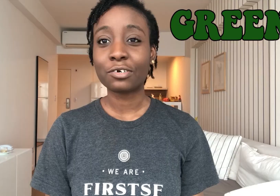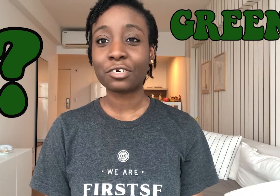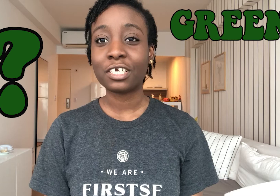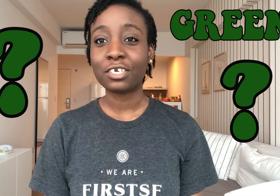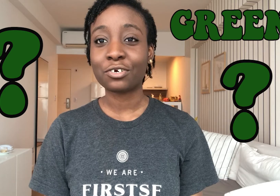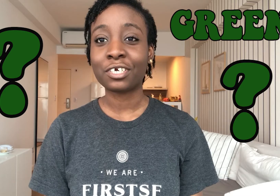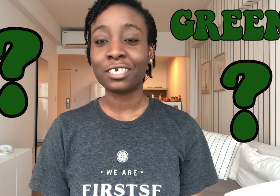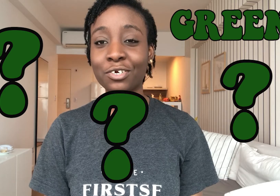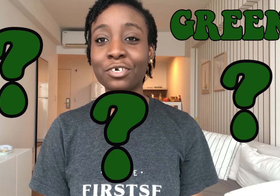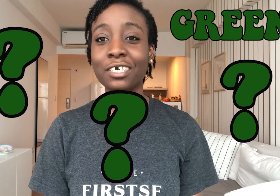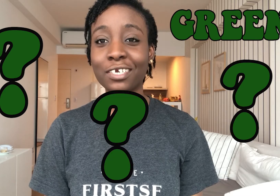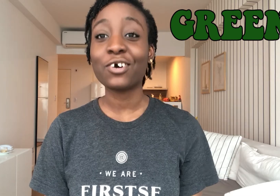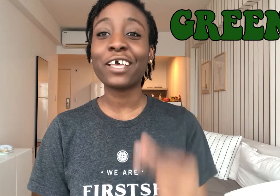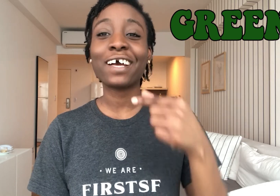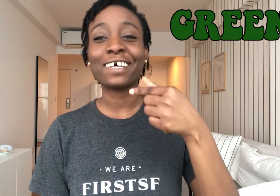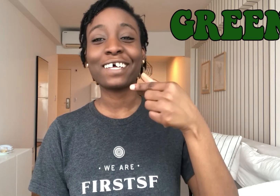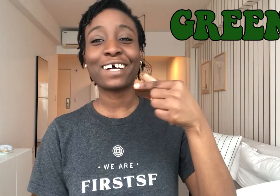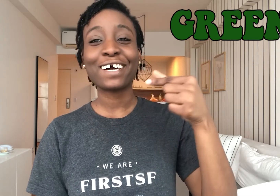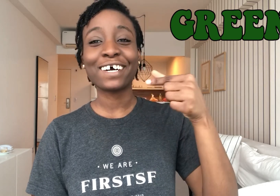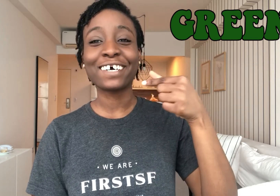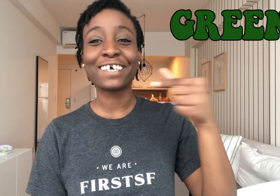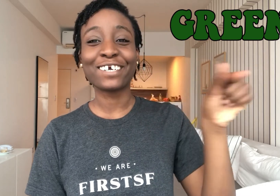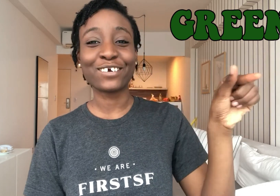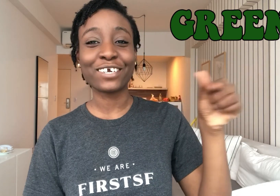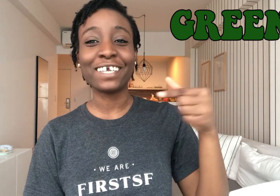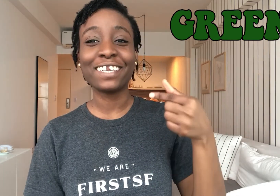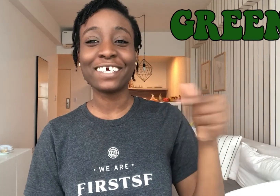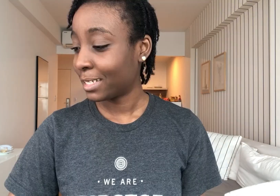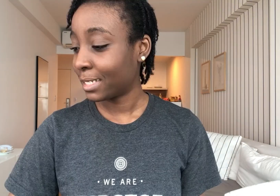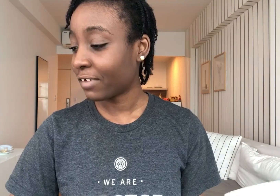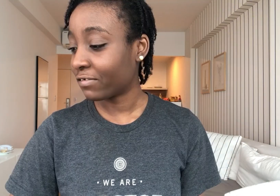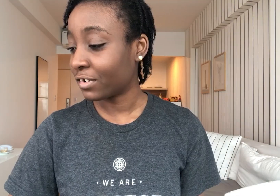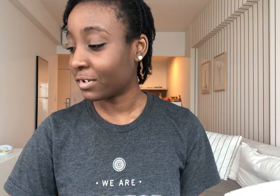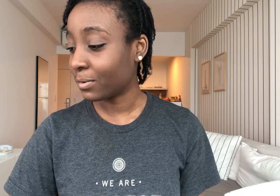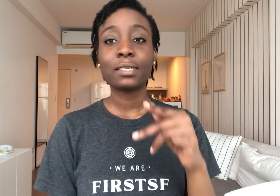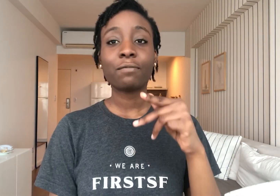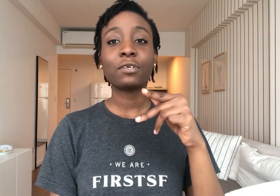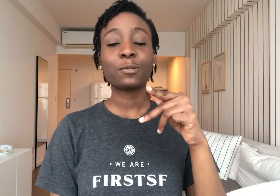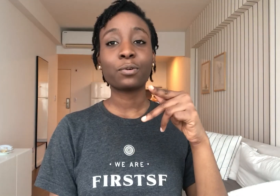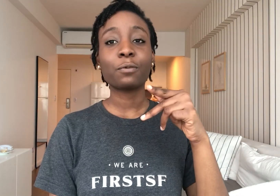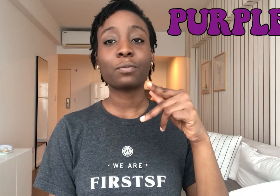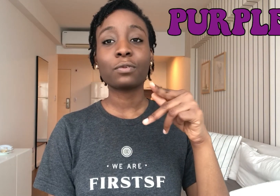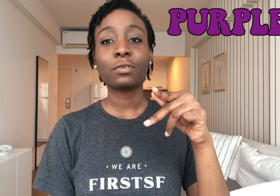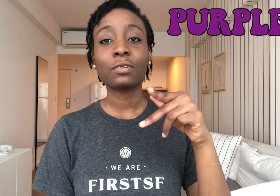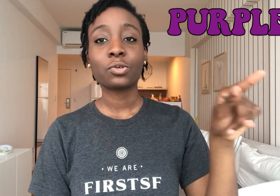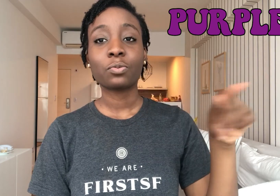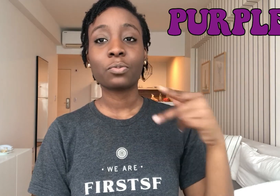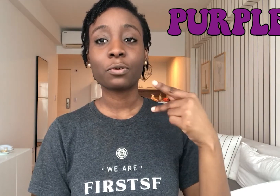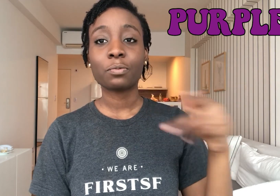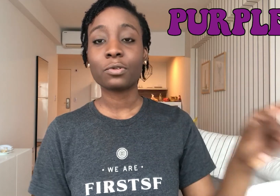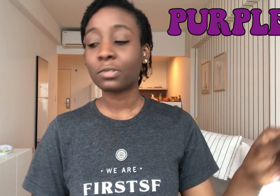Green? Green? Green? Oh yeah ah green. Seven, seven is purple so purple.